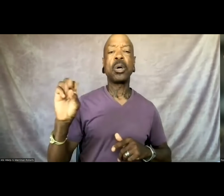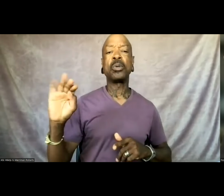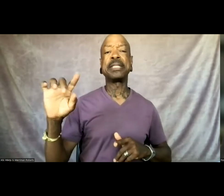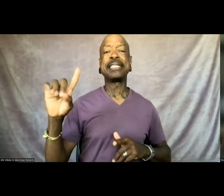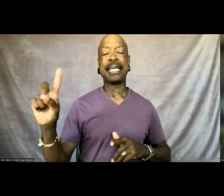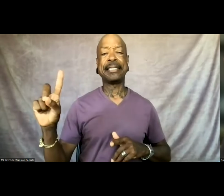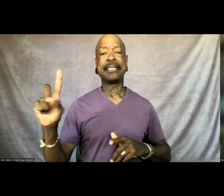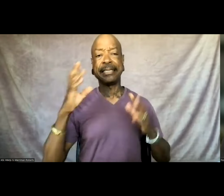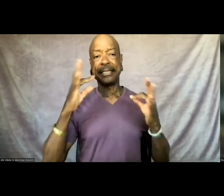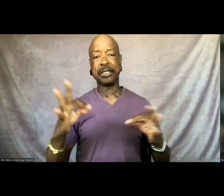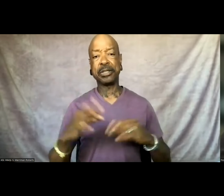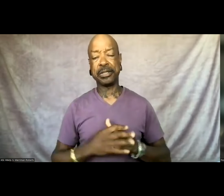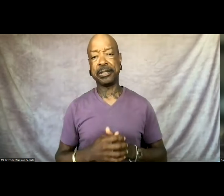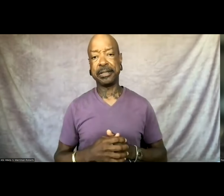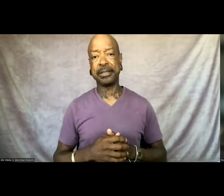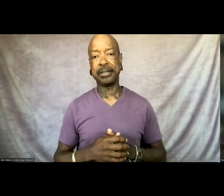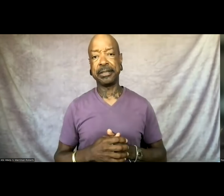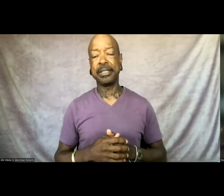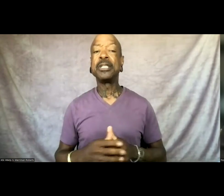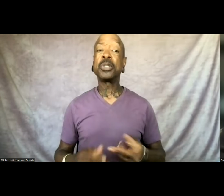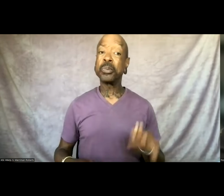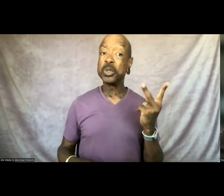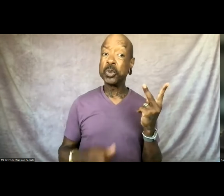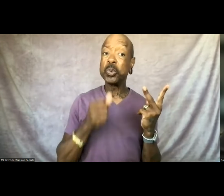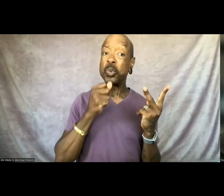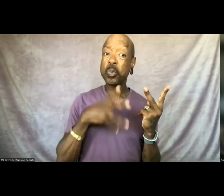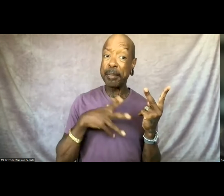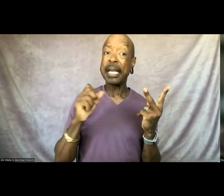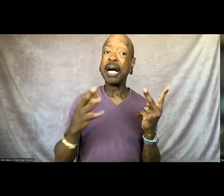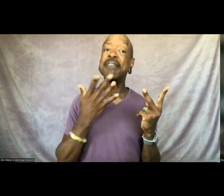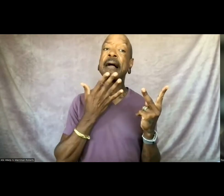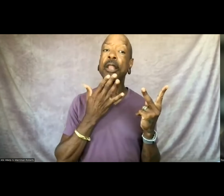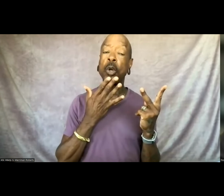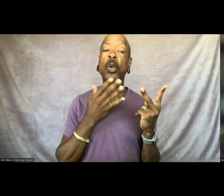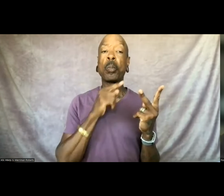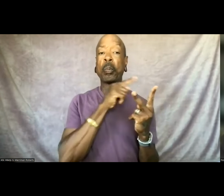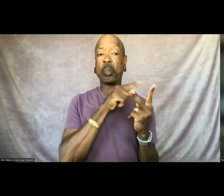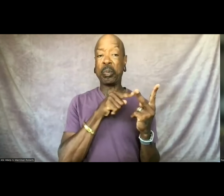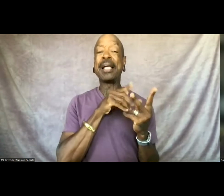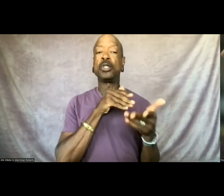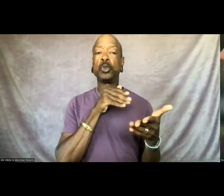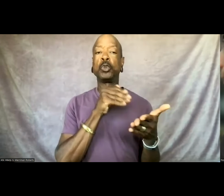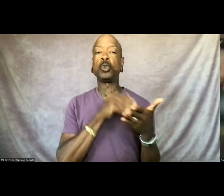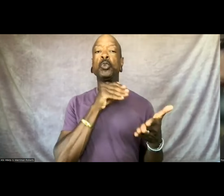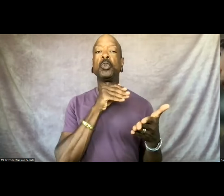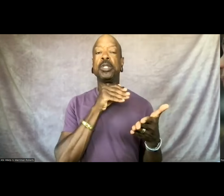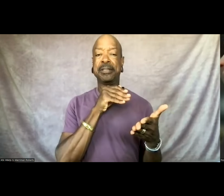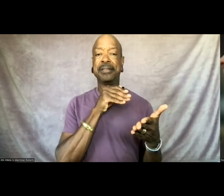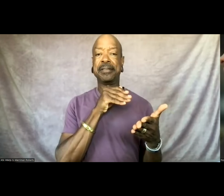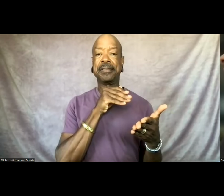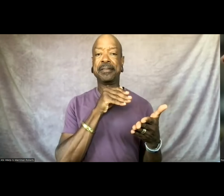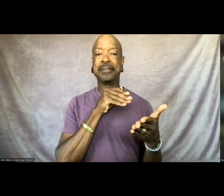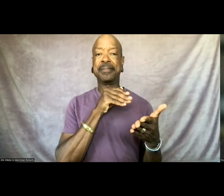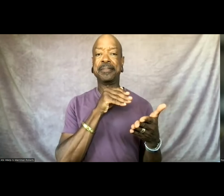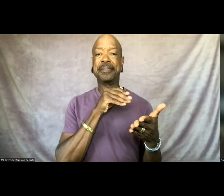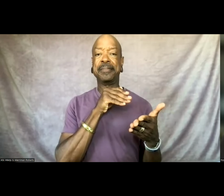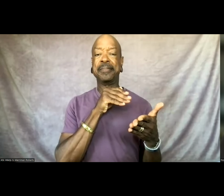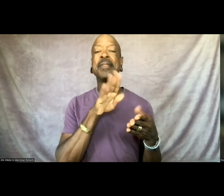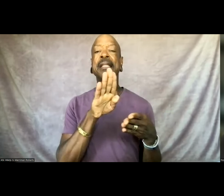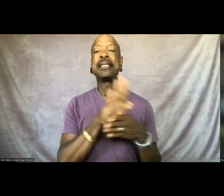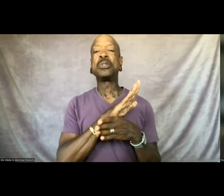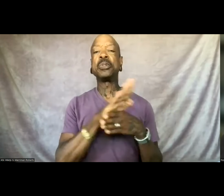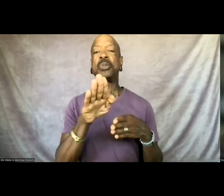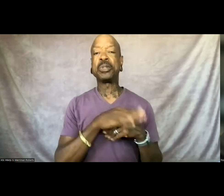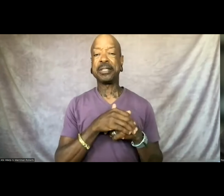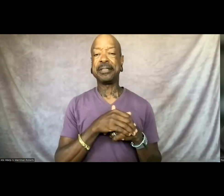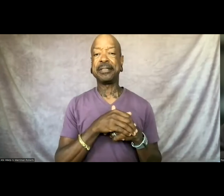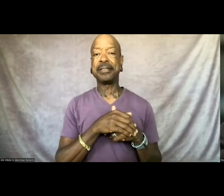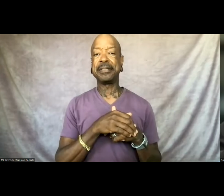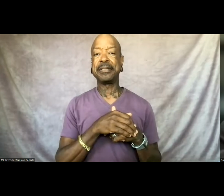element of the ADA was used in its decision. So the